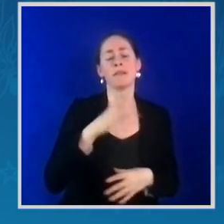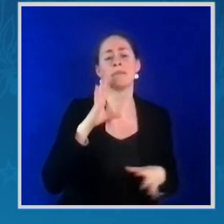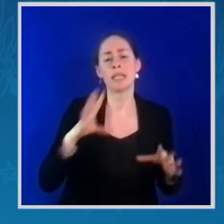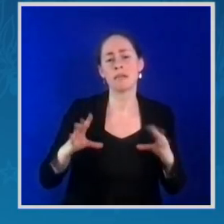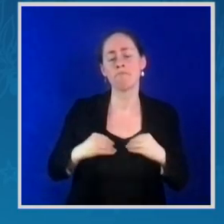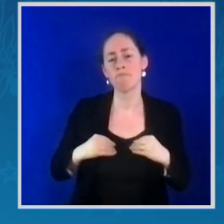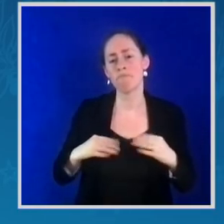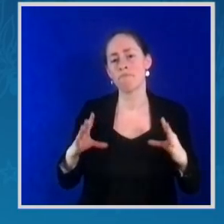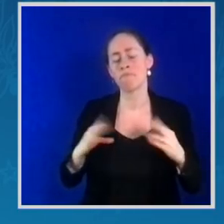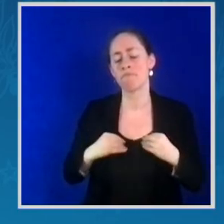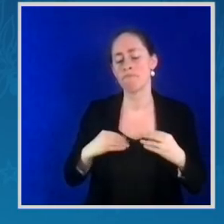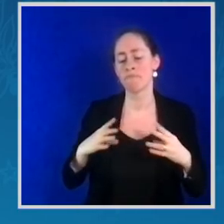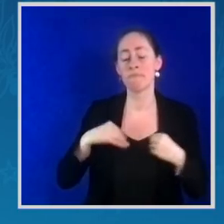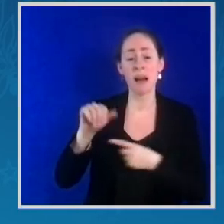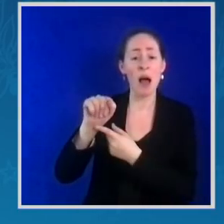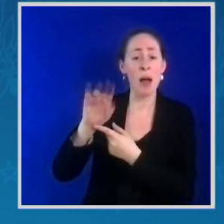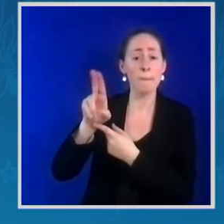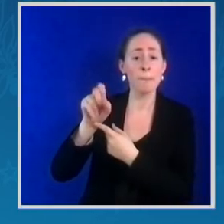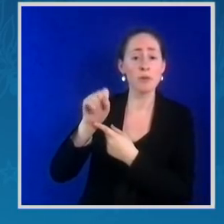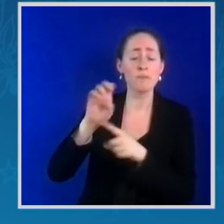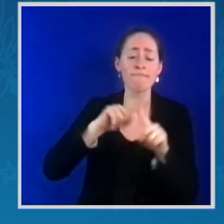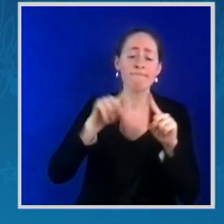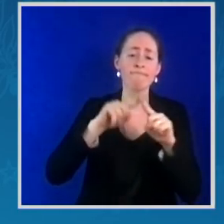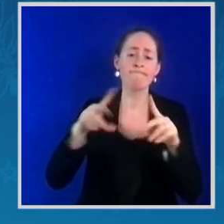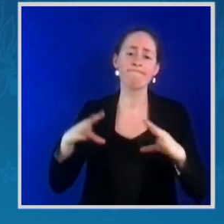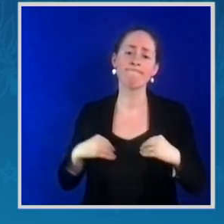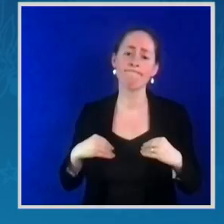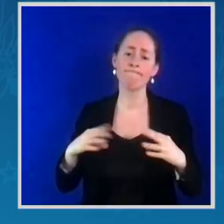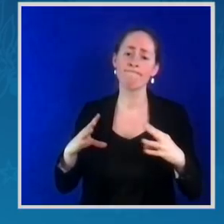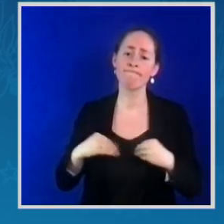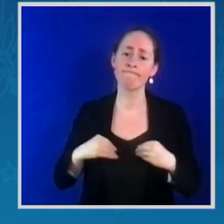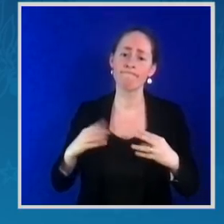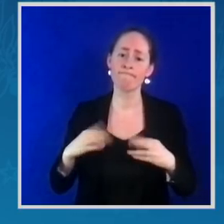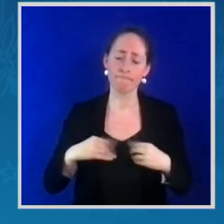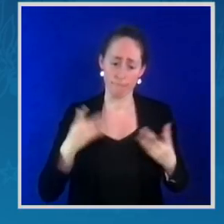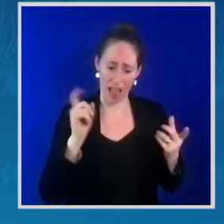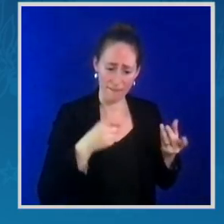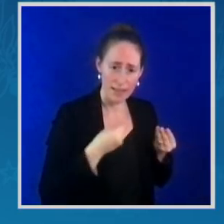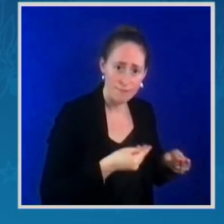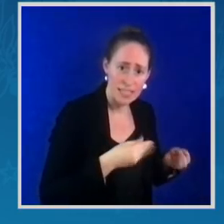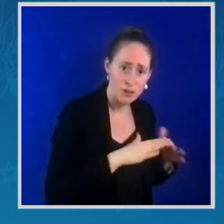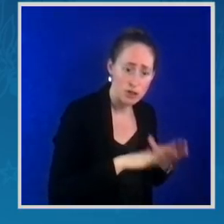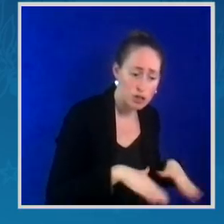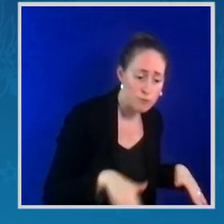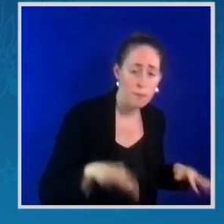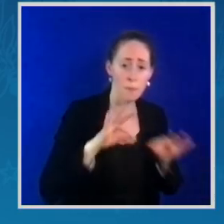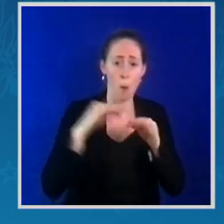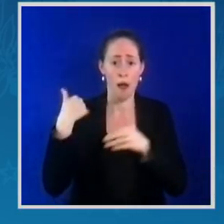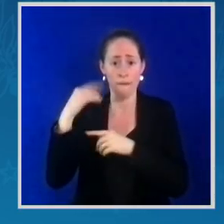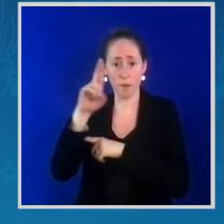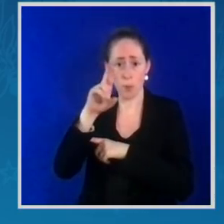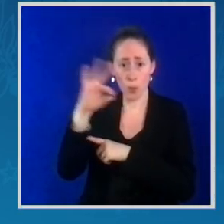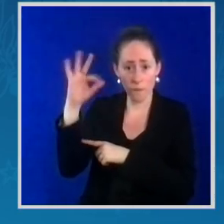if it means making sure her children are fed and there's a roof over their head. And one of the best ways we can ensure